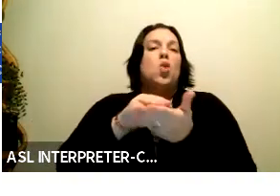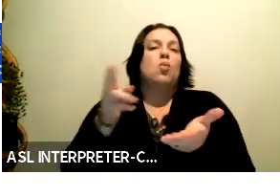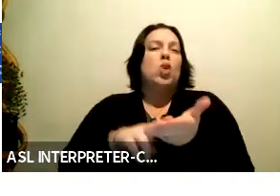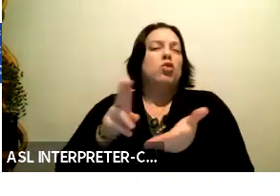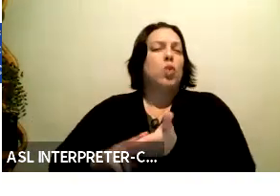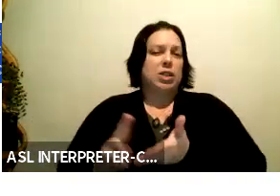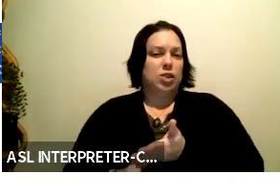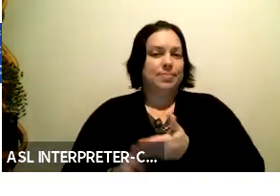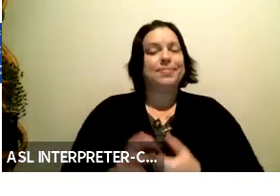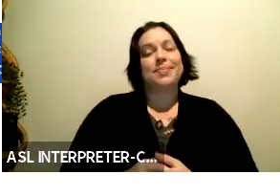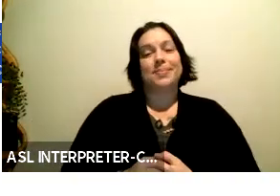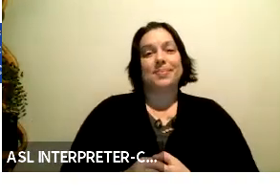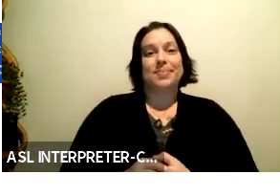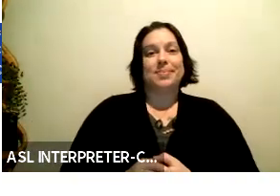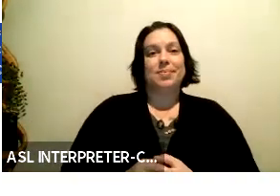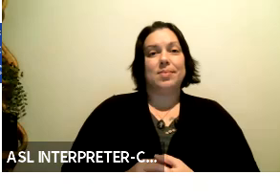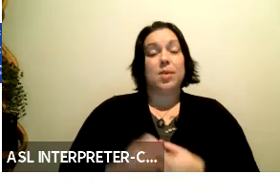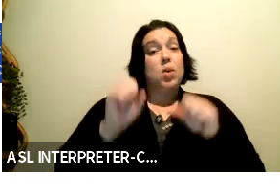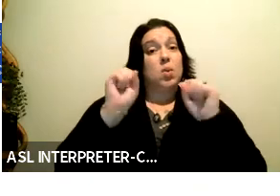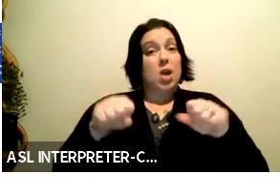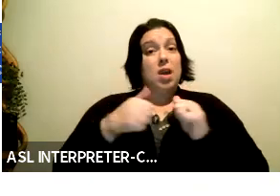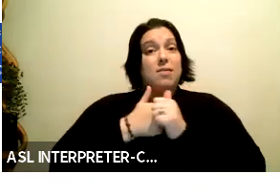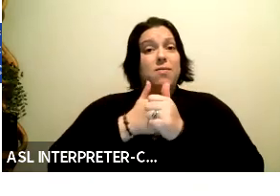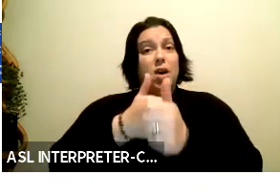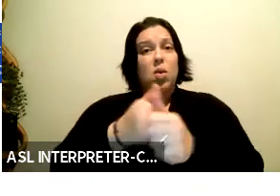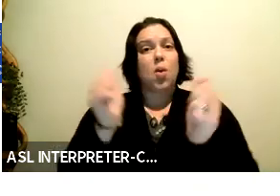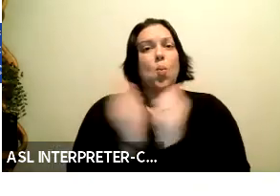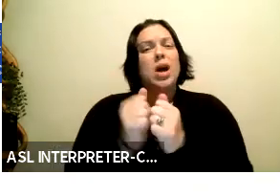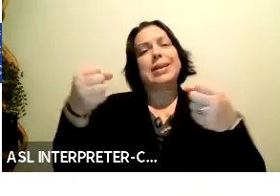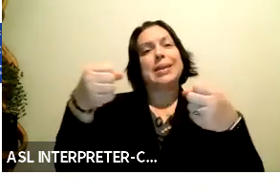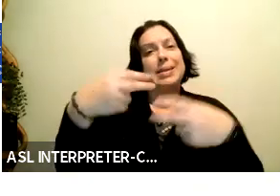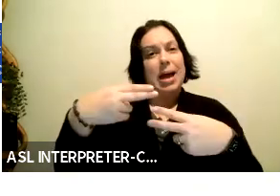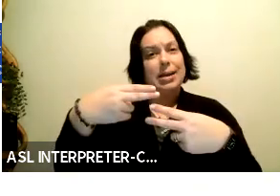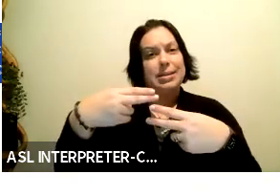You can follow along on the webinar platform with the slides. If you are not using the webinar